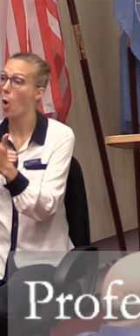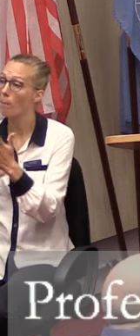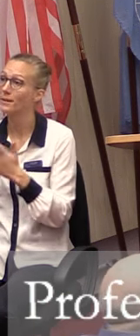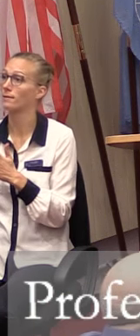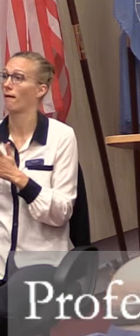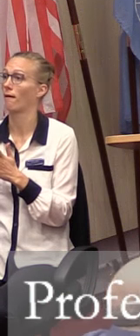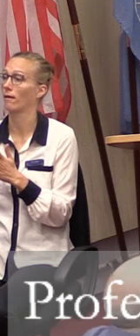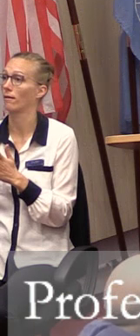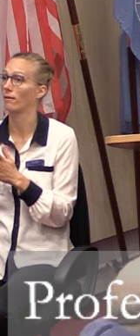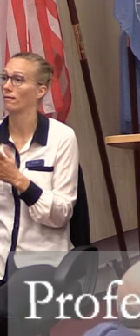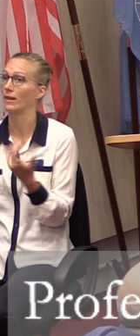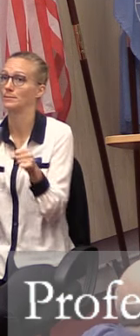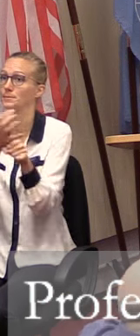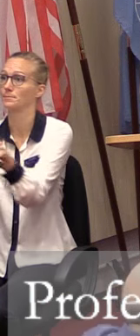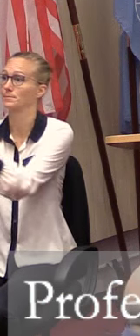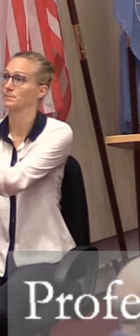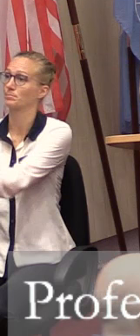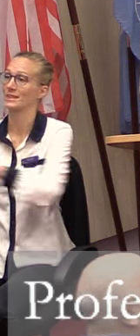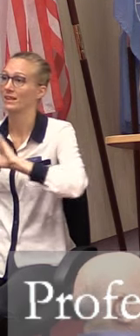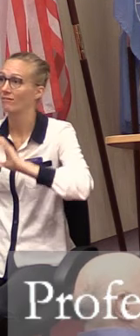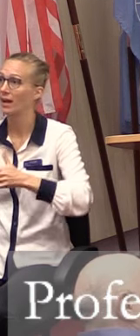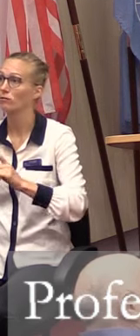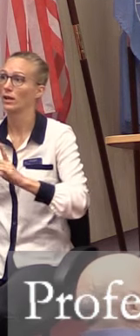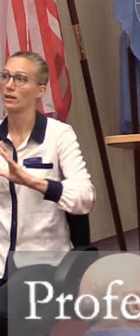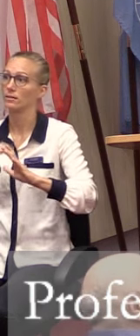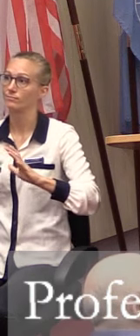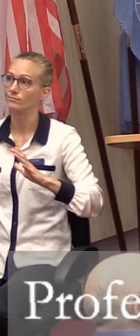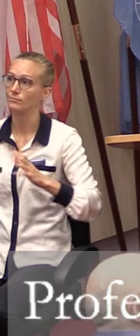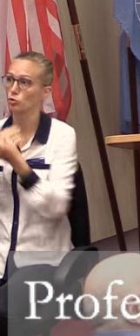happening around the world, on community living and legal capacity.